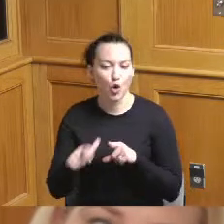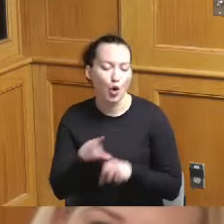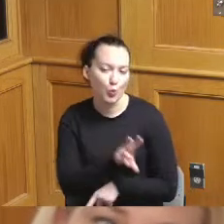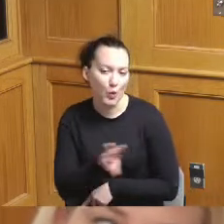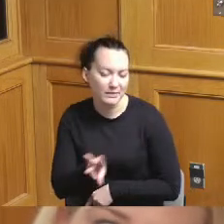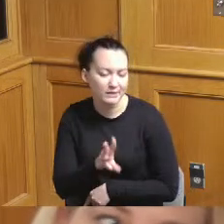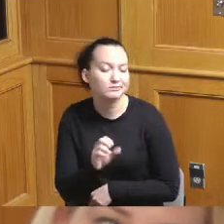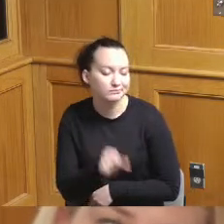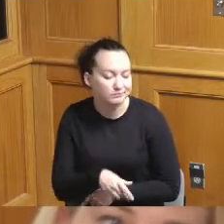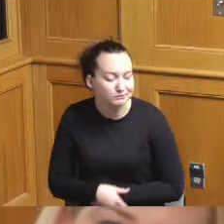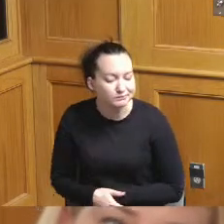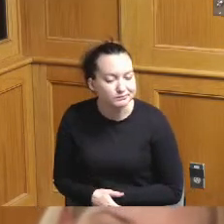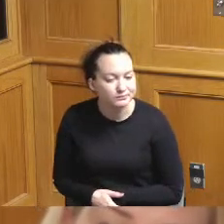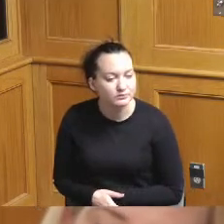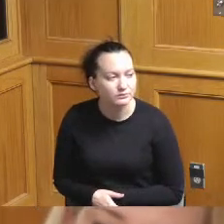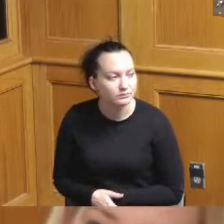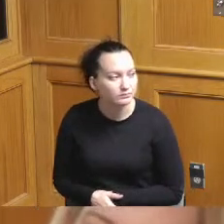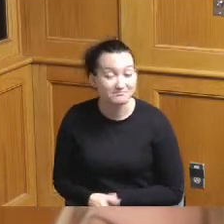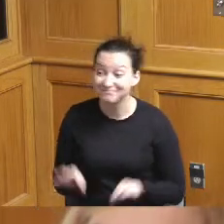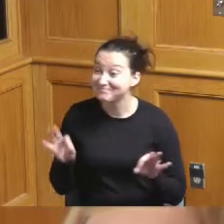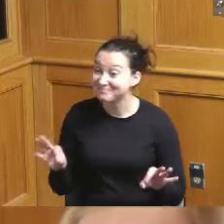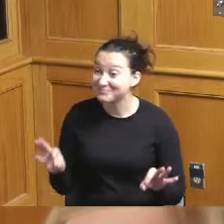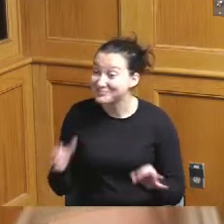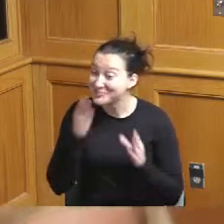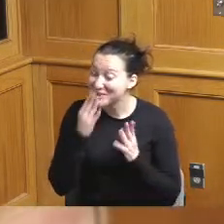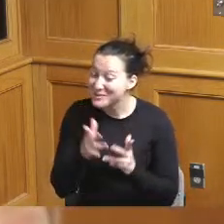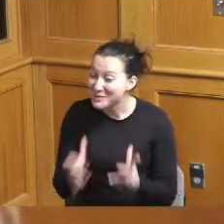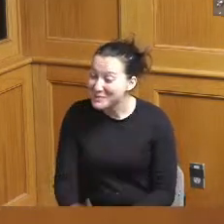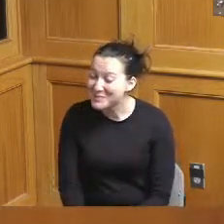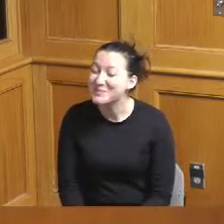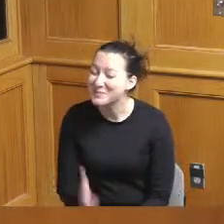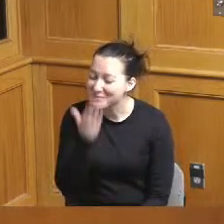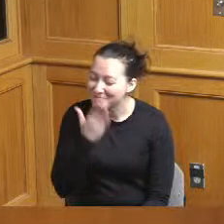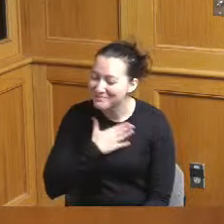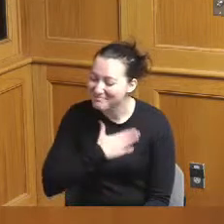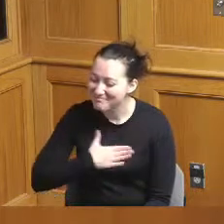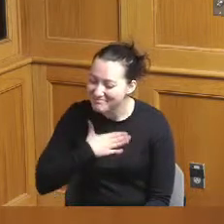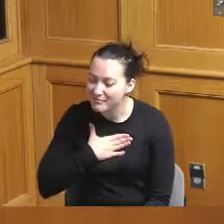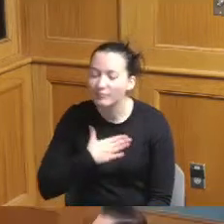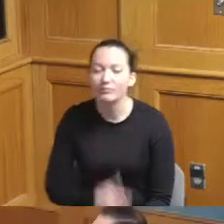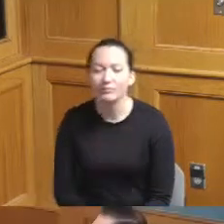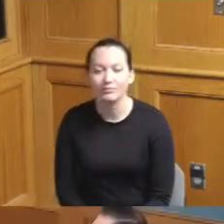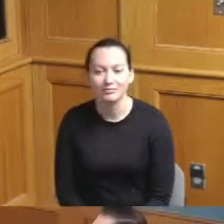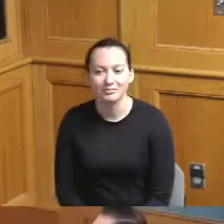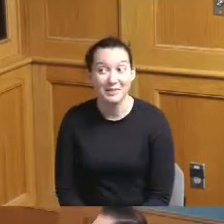and get the correct forms great thank you so much appreciate it thank you and those ballots will